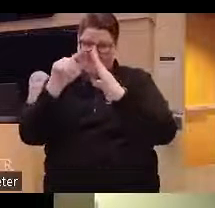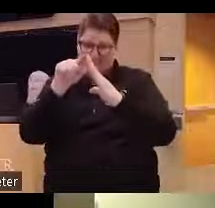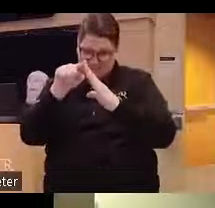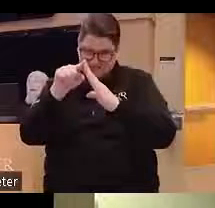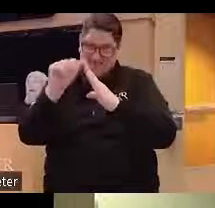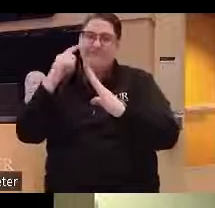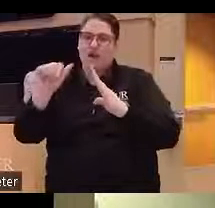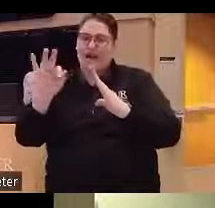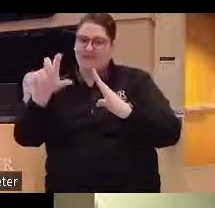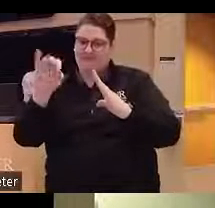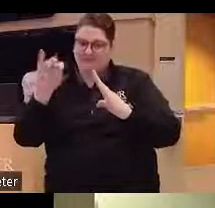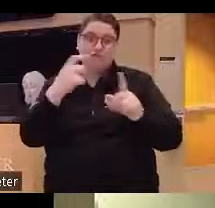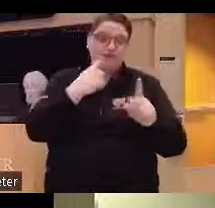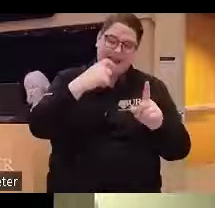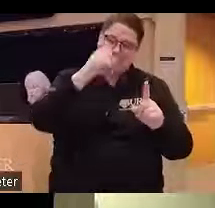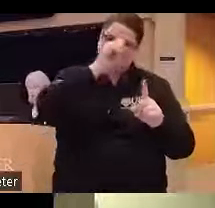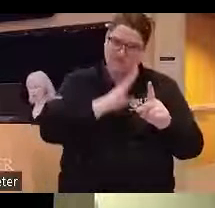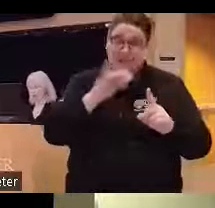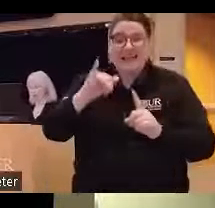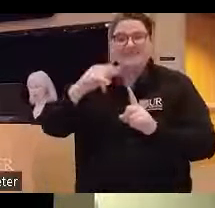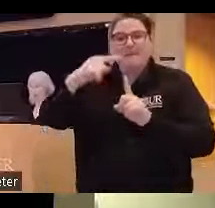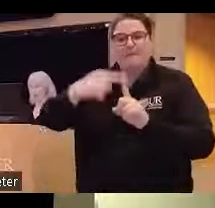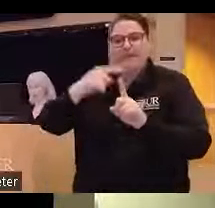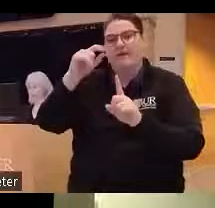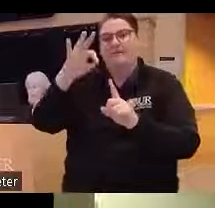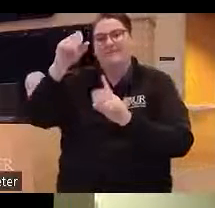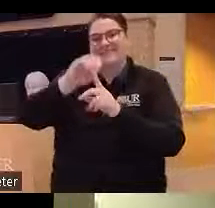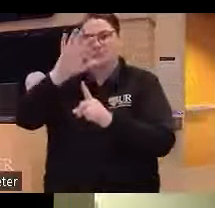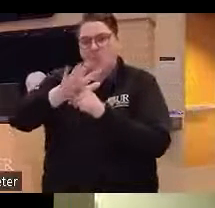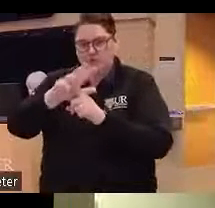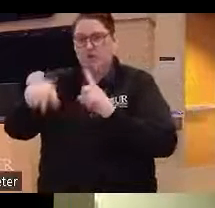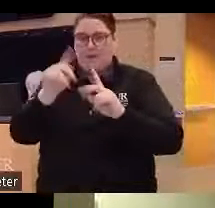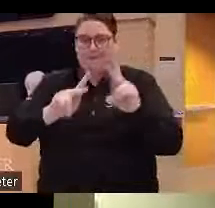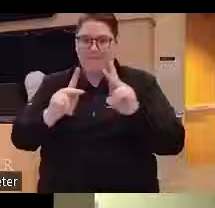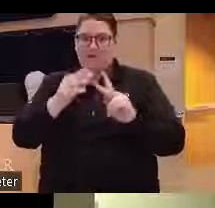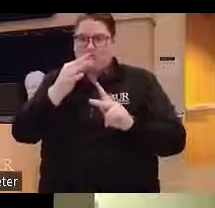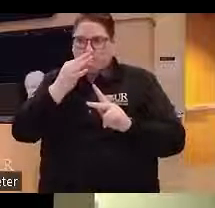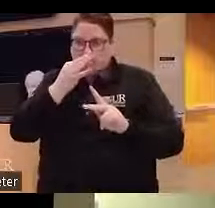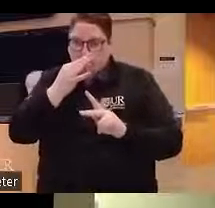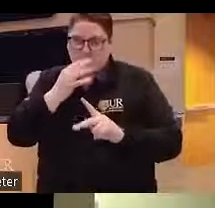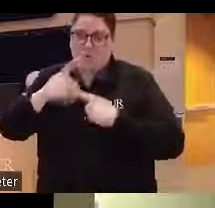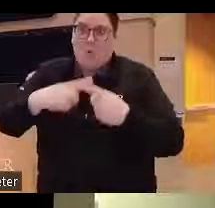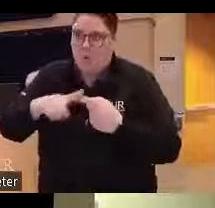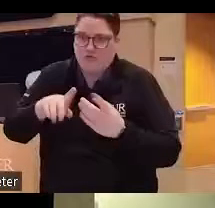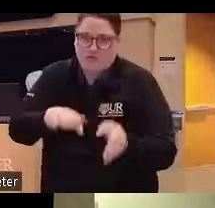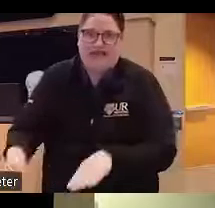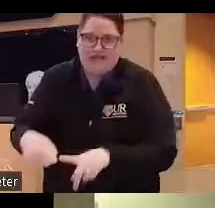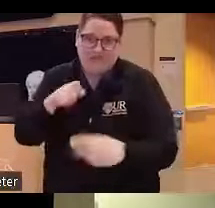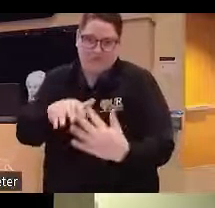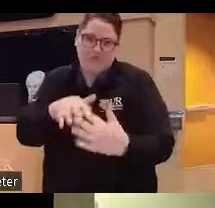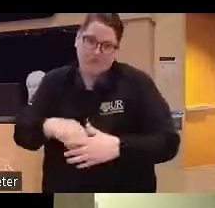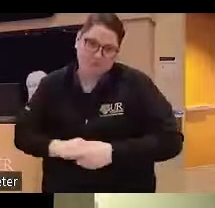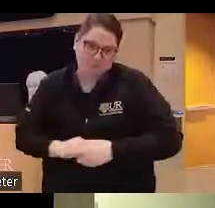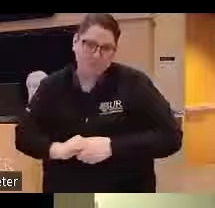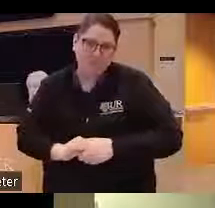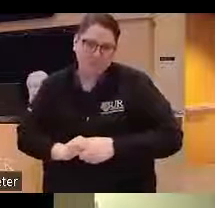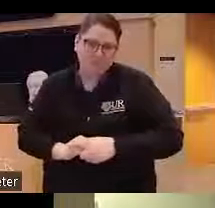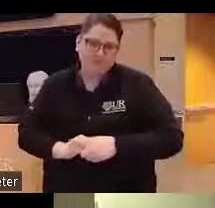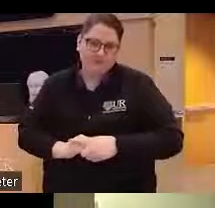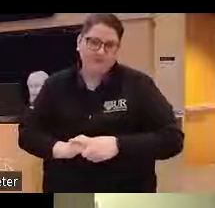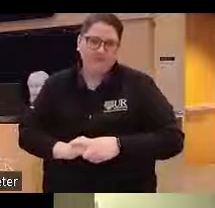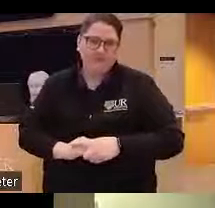exposure to a time when people believe they were about to be annihilated um so what's happening